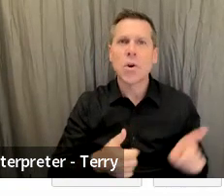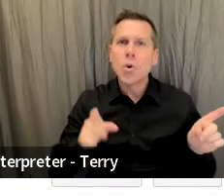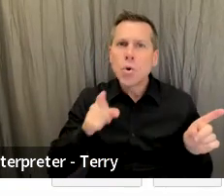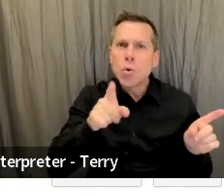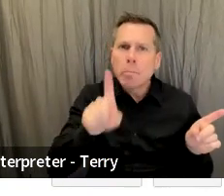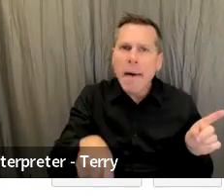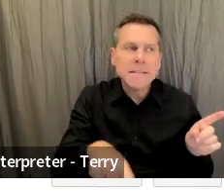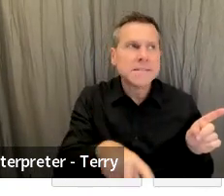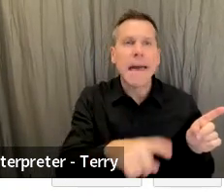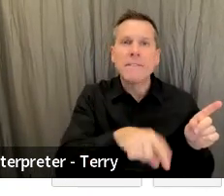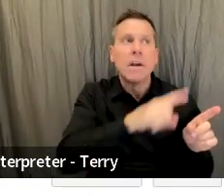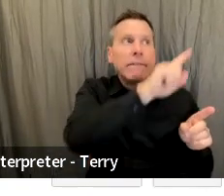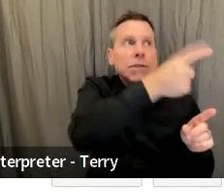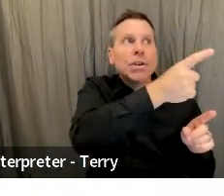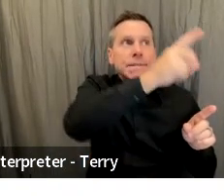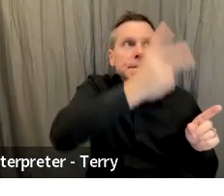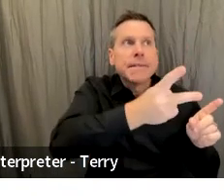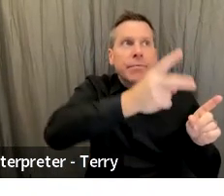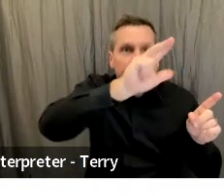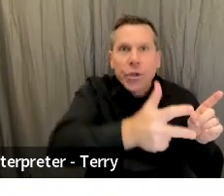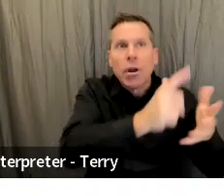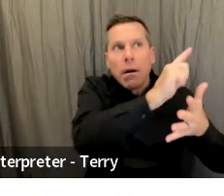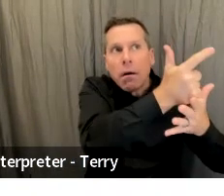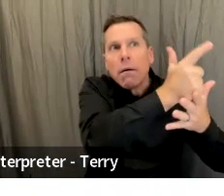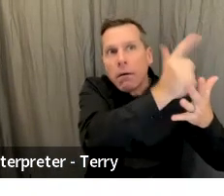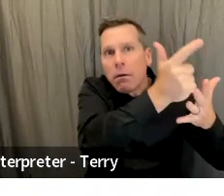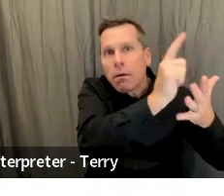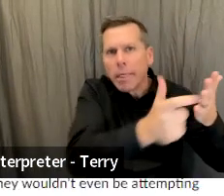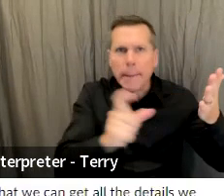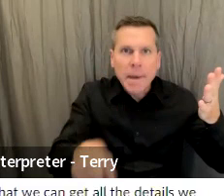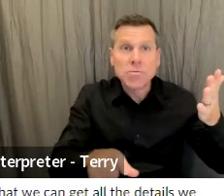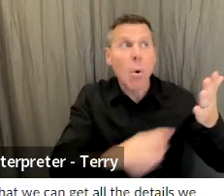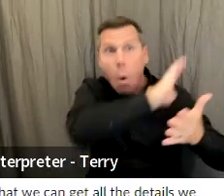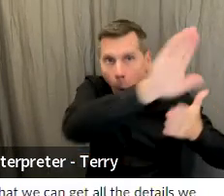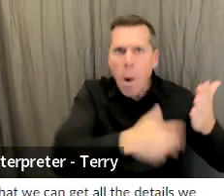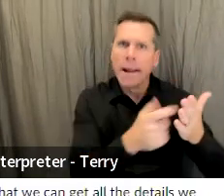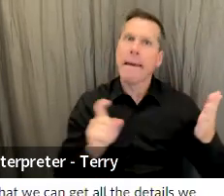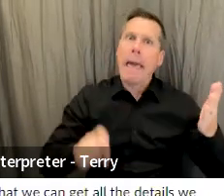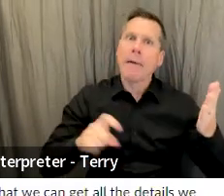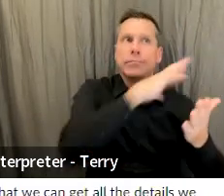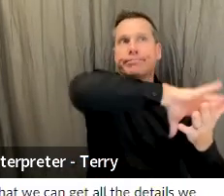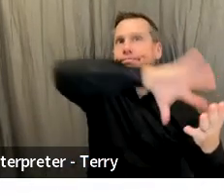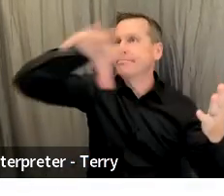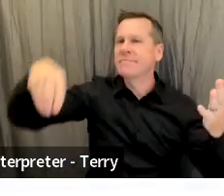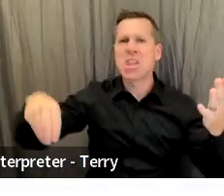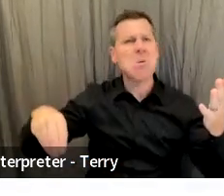These are not meant to necessarily be used every single one they can pick and choose